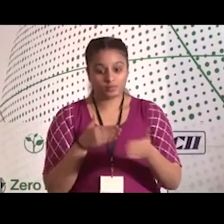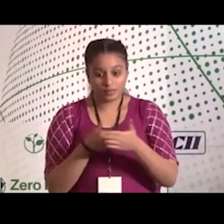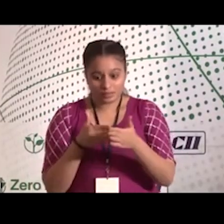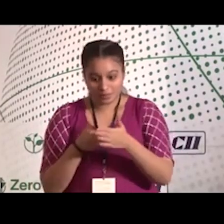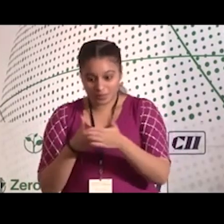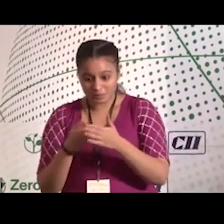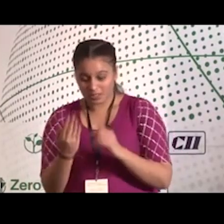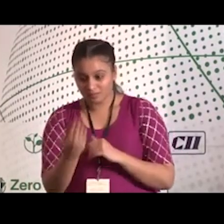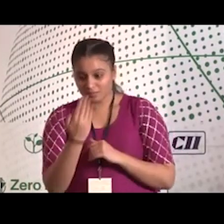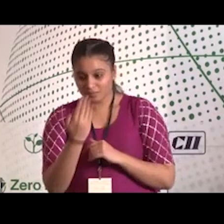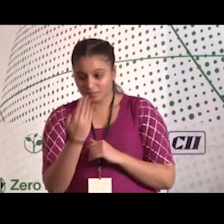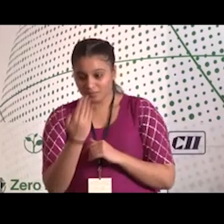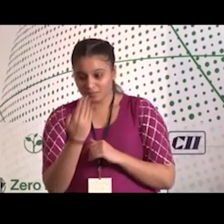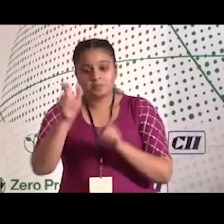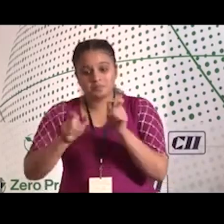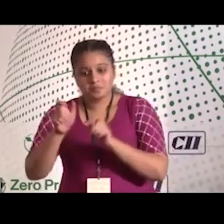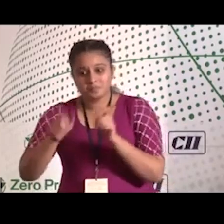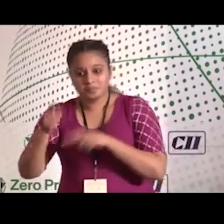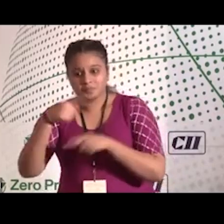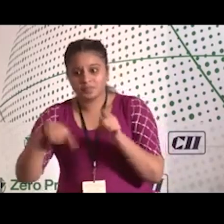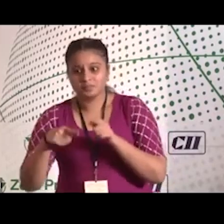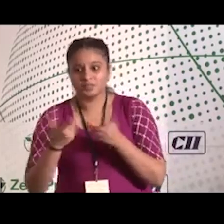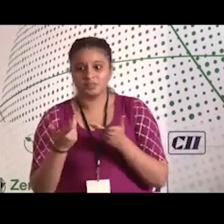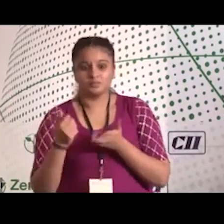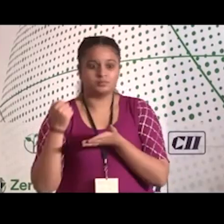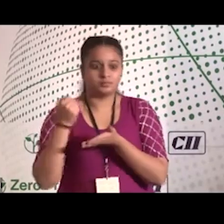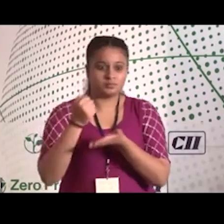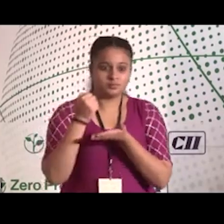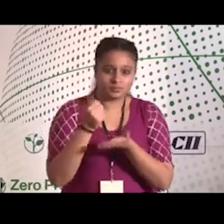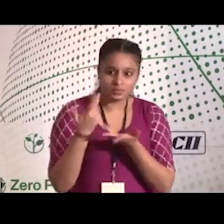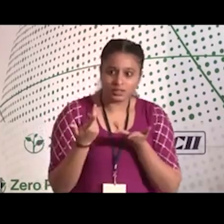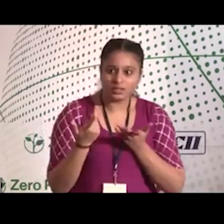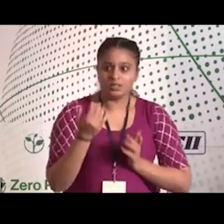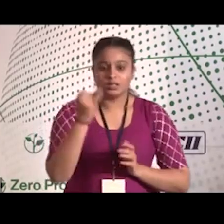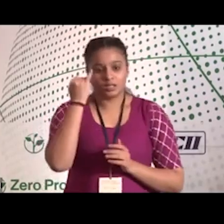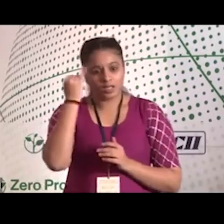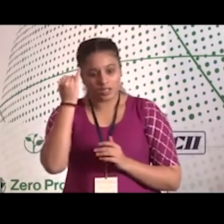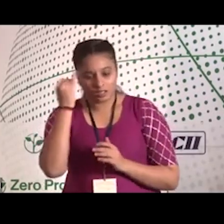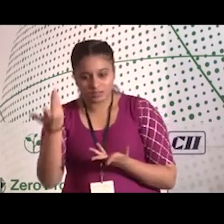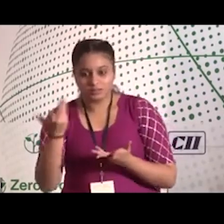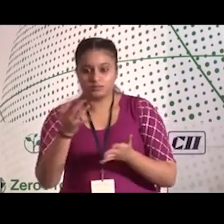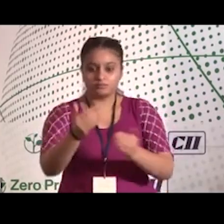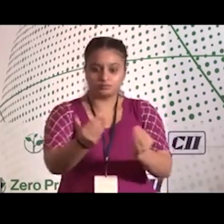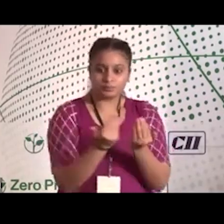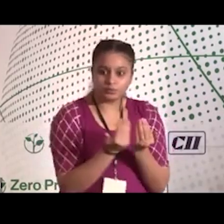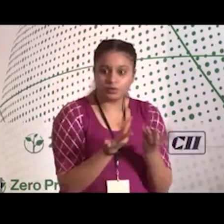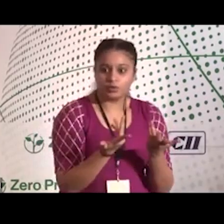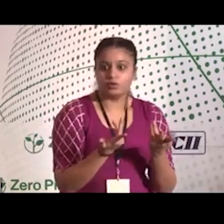as people who have got some funding, some idea on where we would like to support initiatives